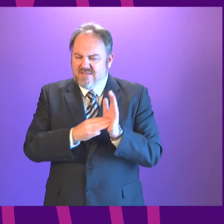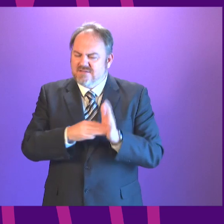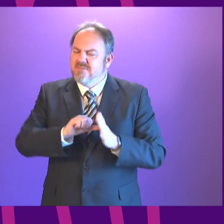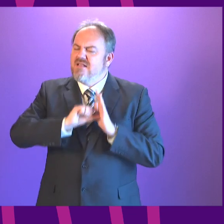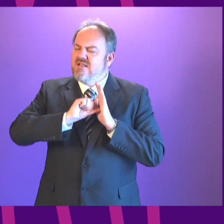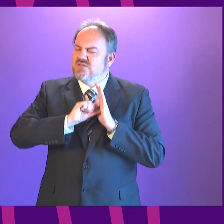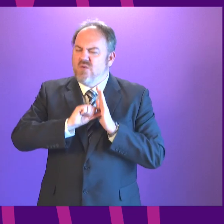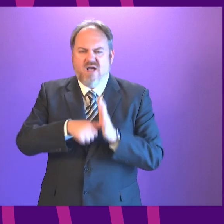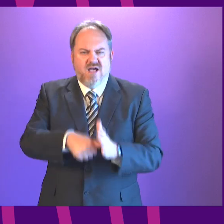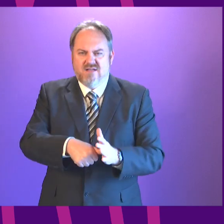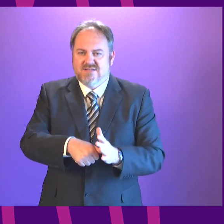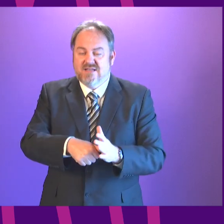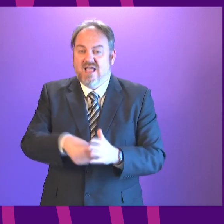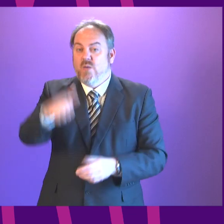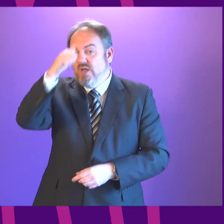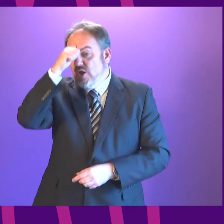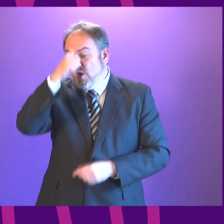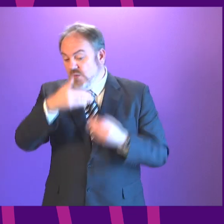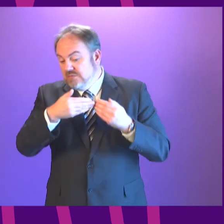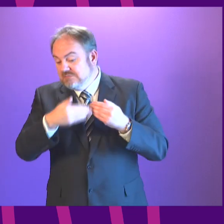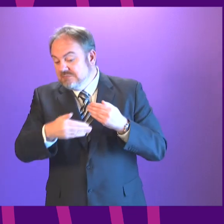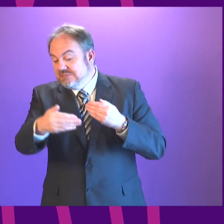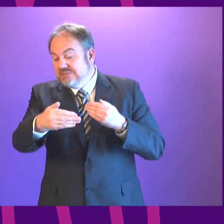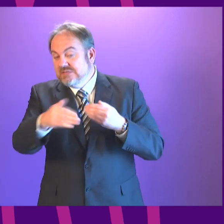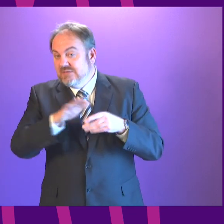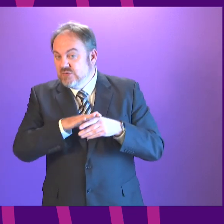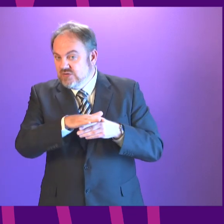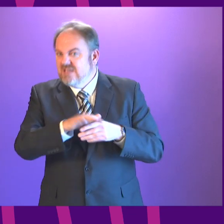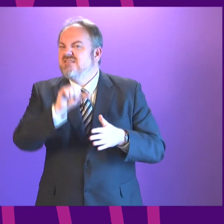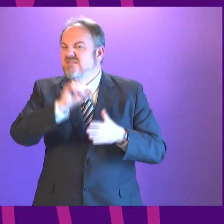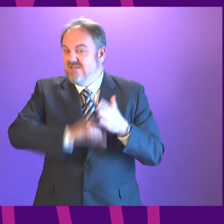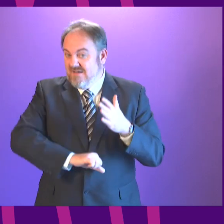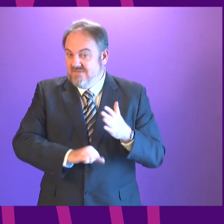realisation that we have tough times still to come is hard to bear. It is hard emotionally,